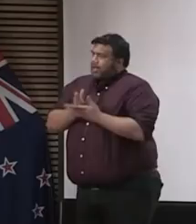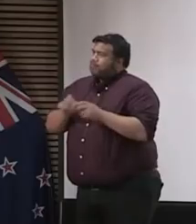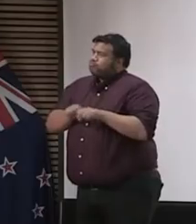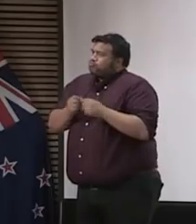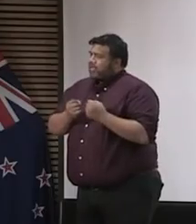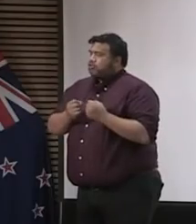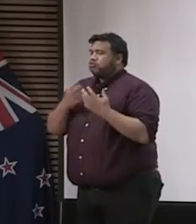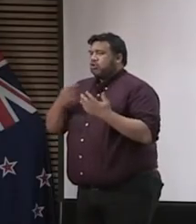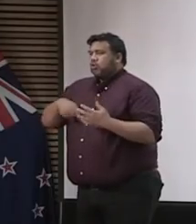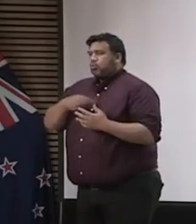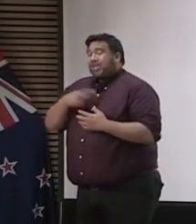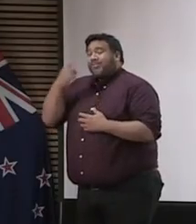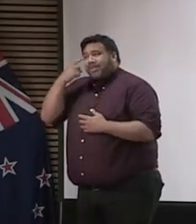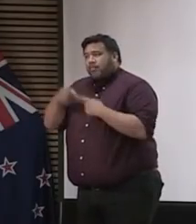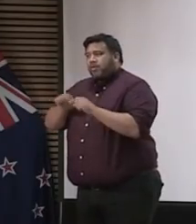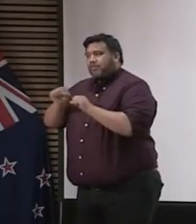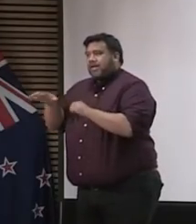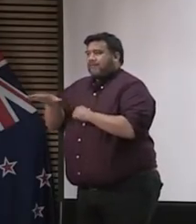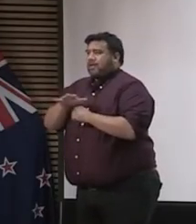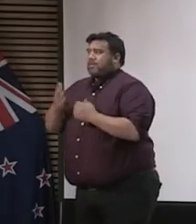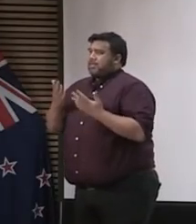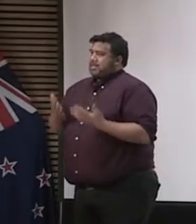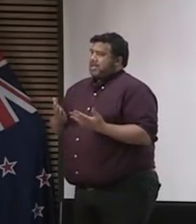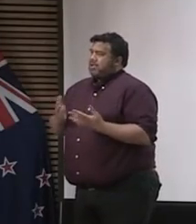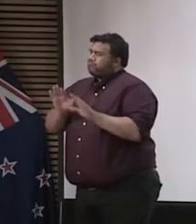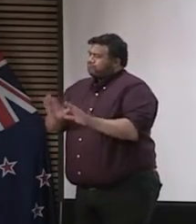today and incoming days.